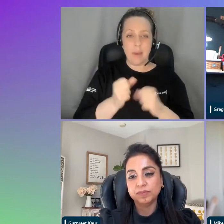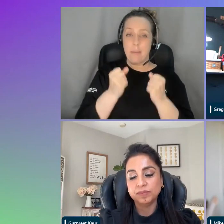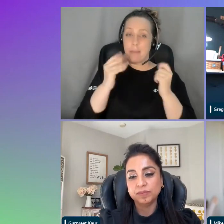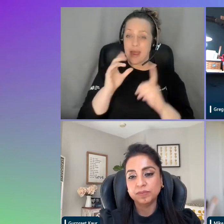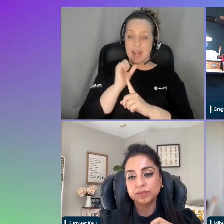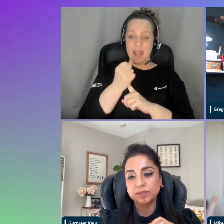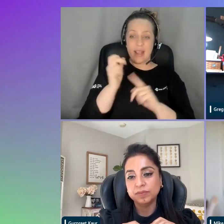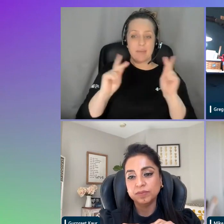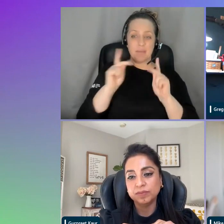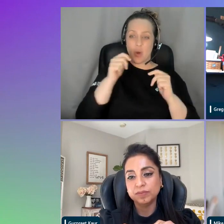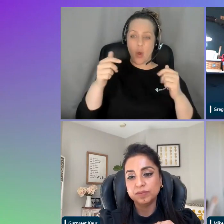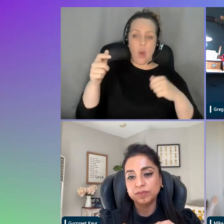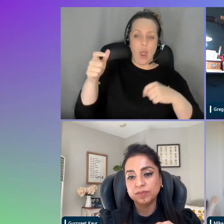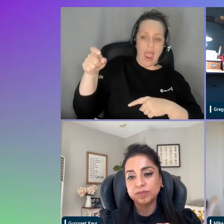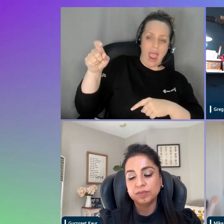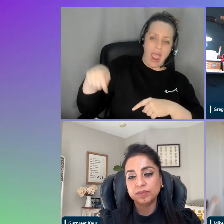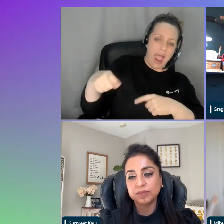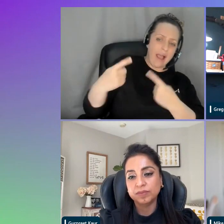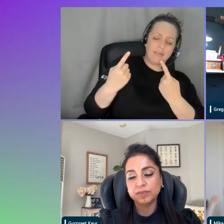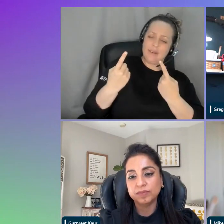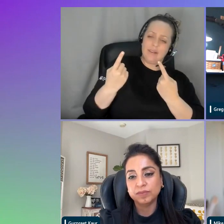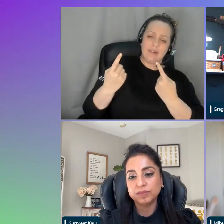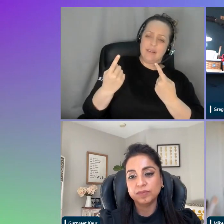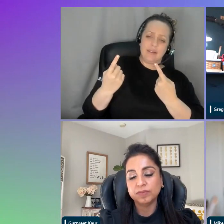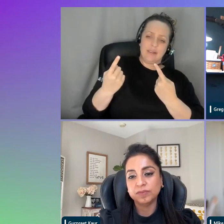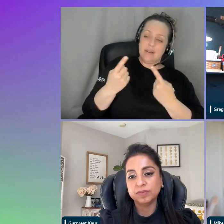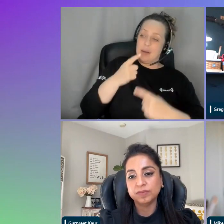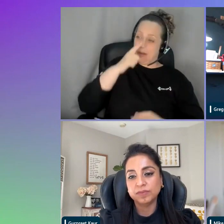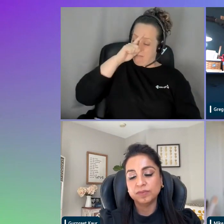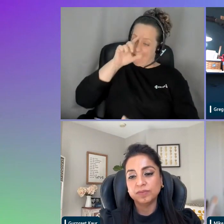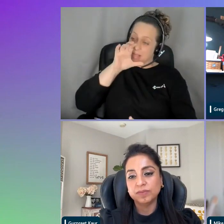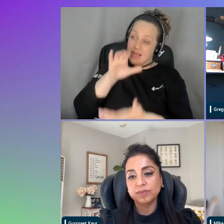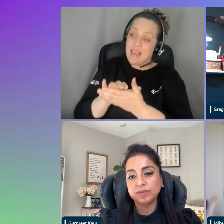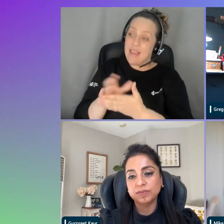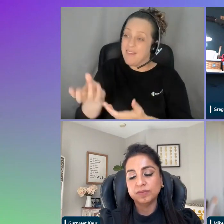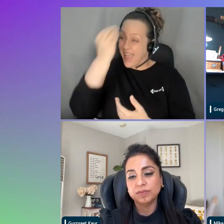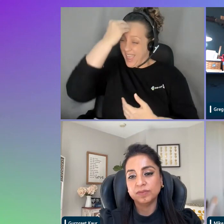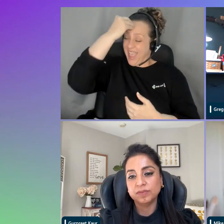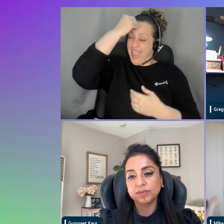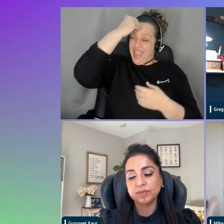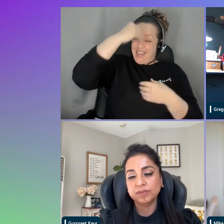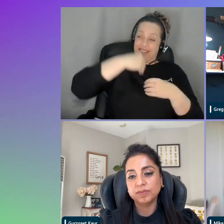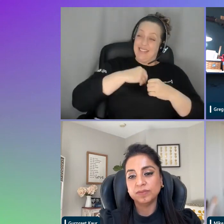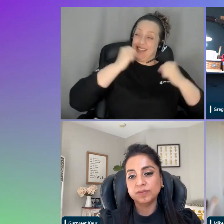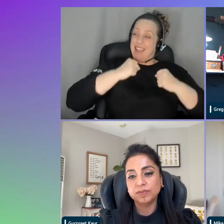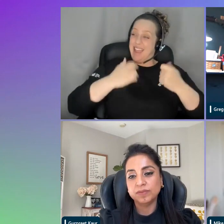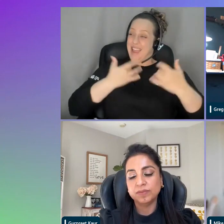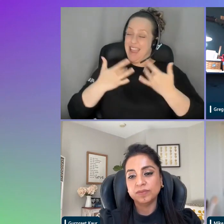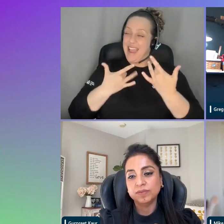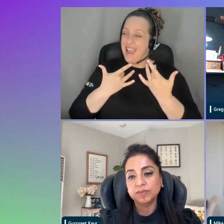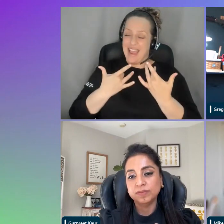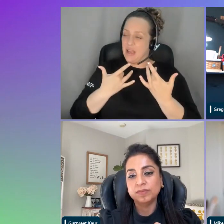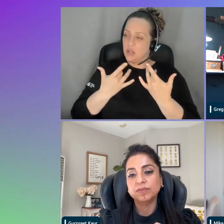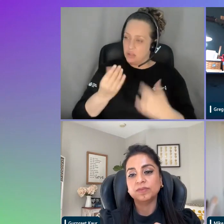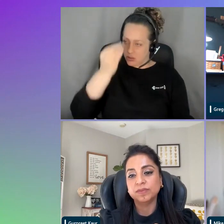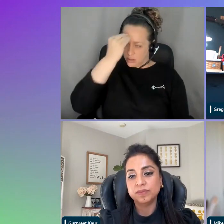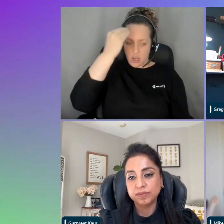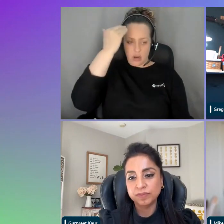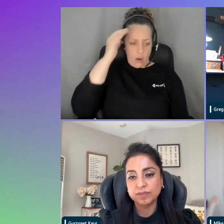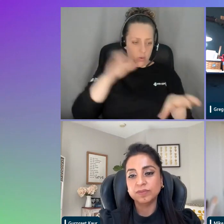find another role like that. Is your role right to make sure people understand that. But I think also, I think the thing I've learned over time is in many cases, people don't have to